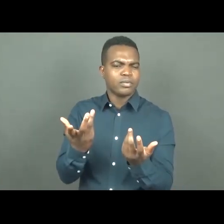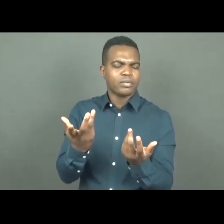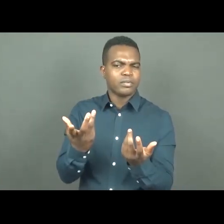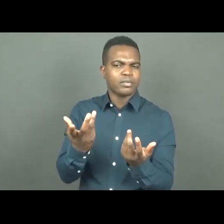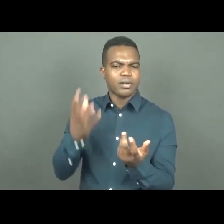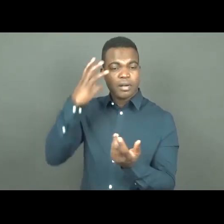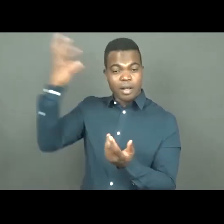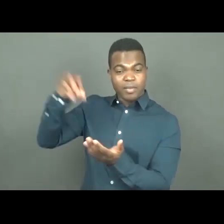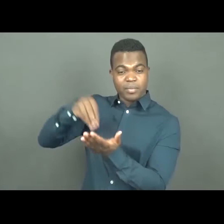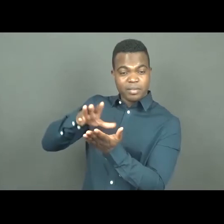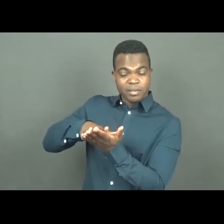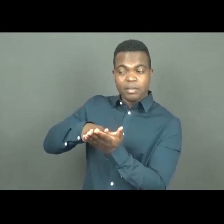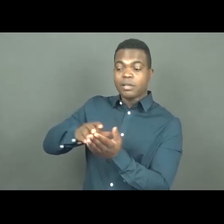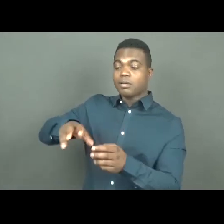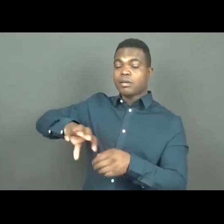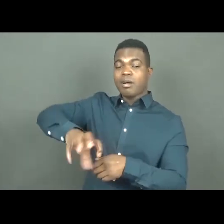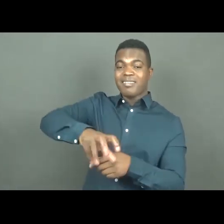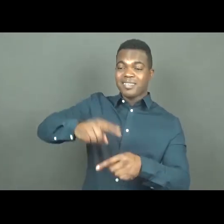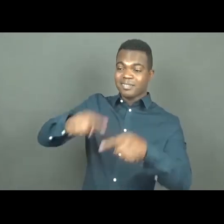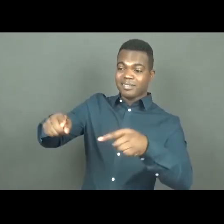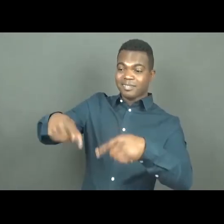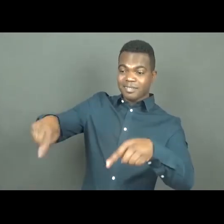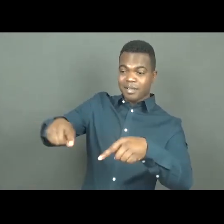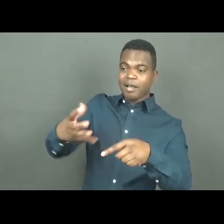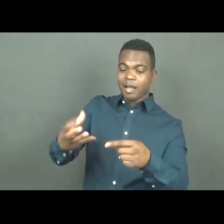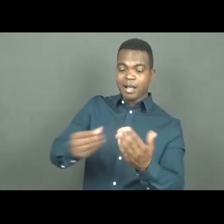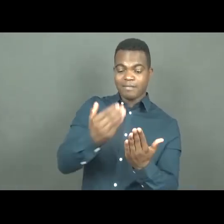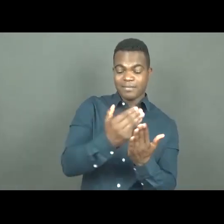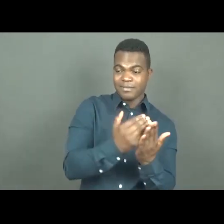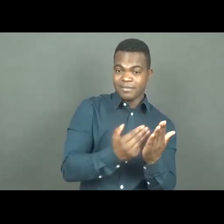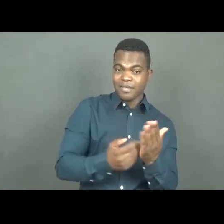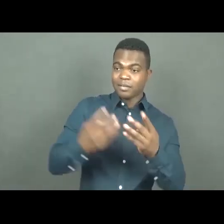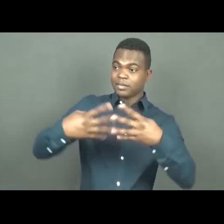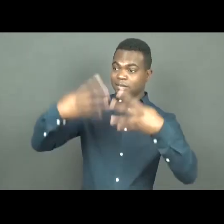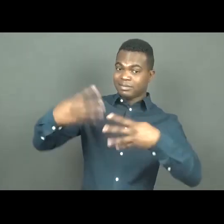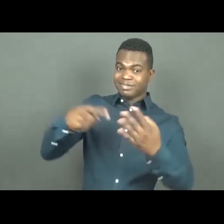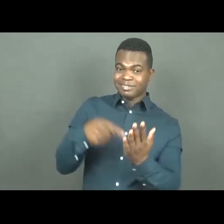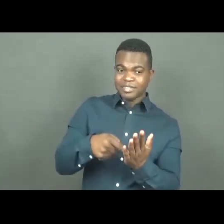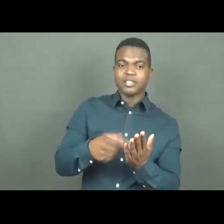the severity of difficulty of performing those activities for person with Disabilities.